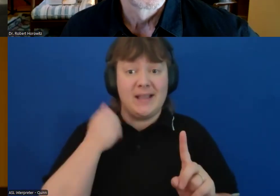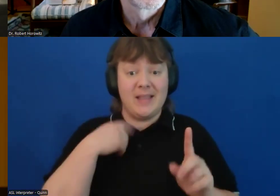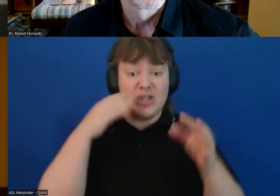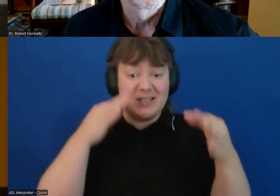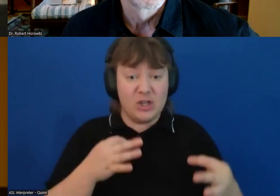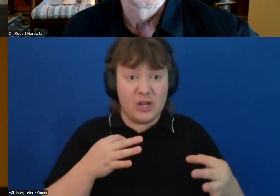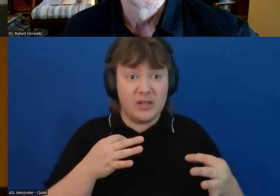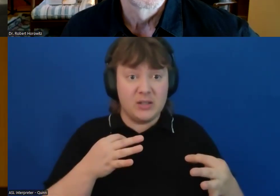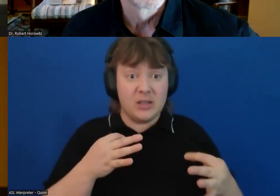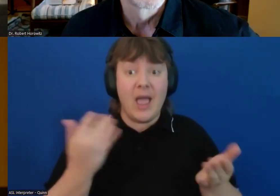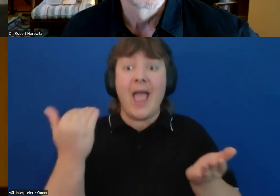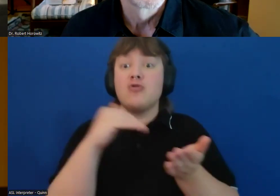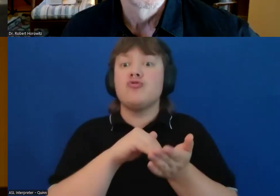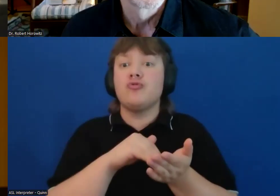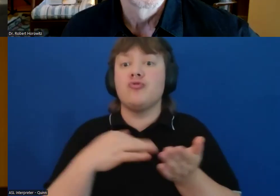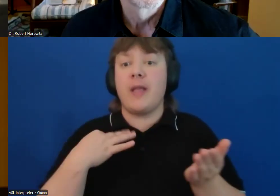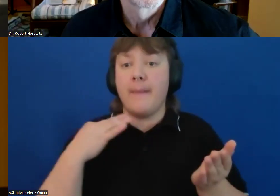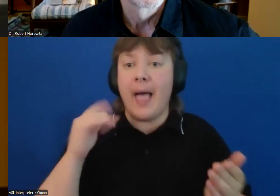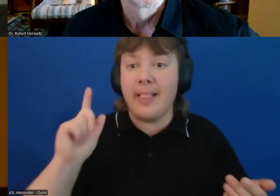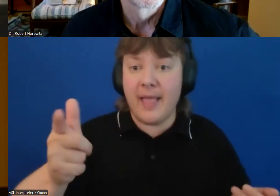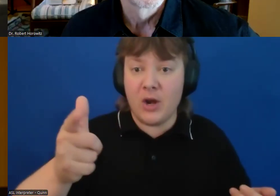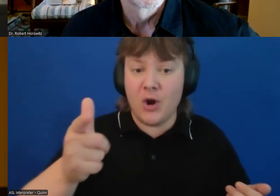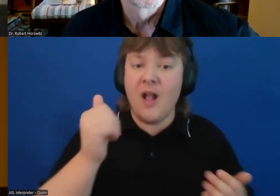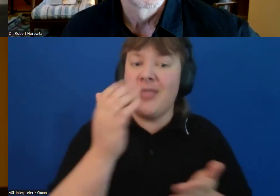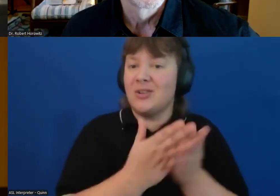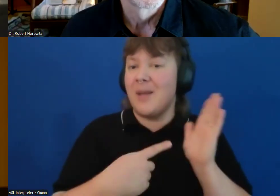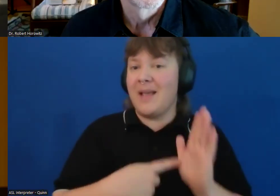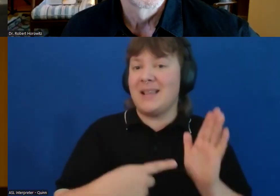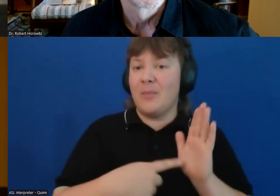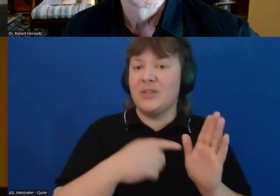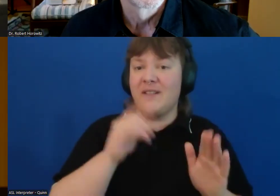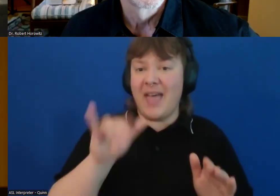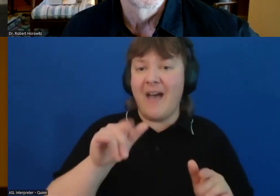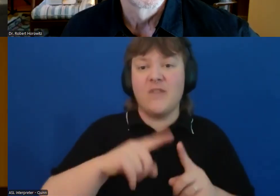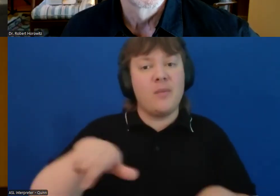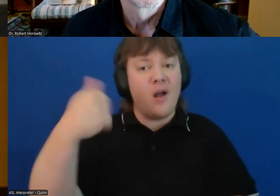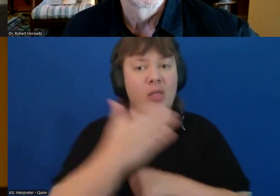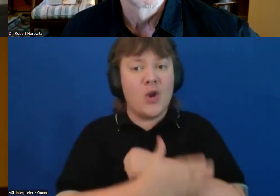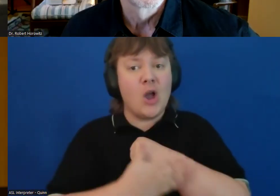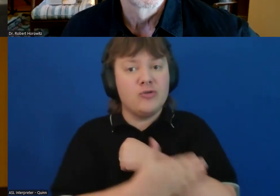We know that that had been there's case examples of that from other countries and you know we think